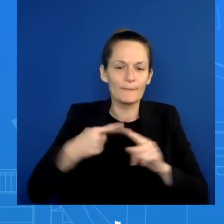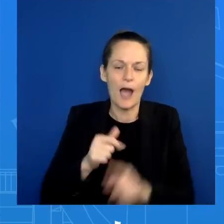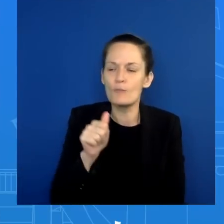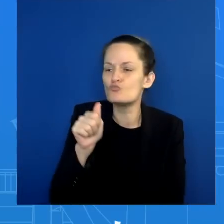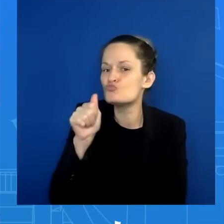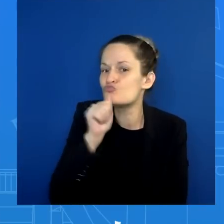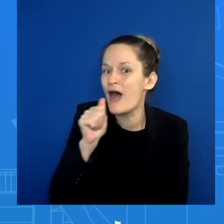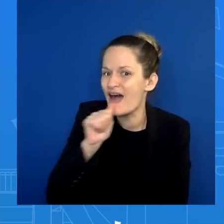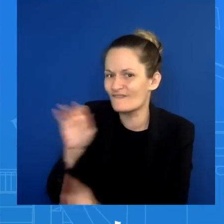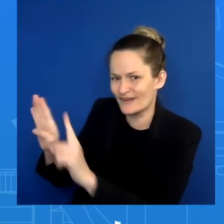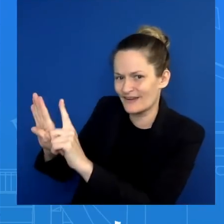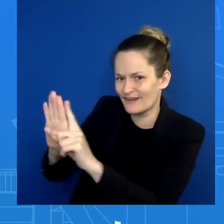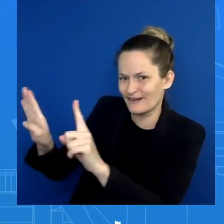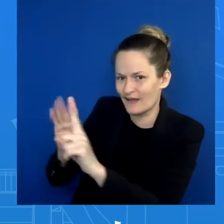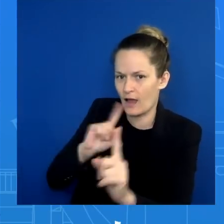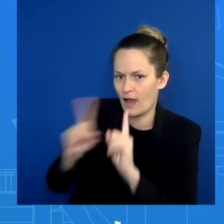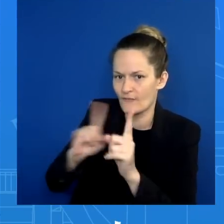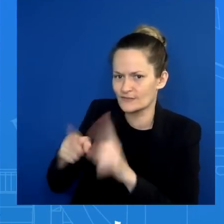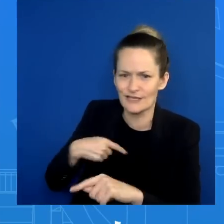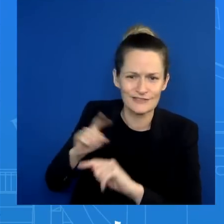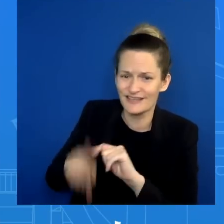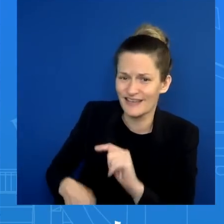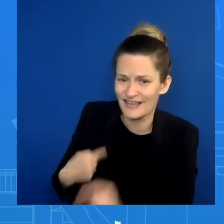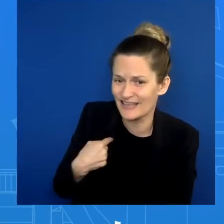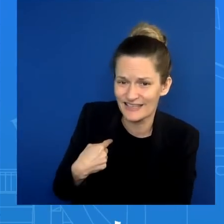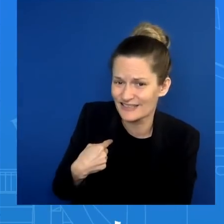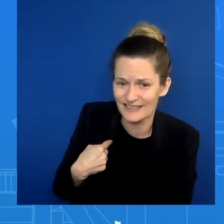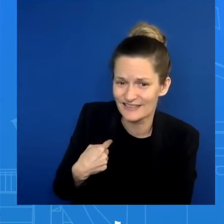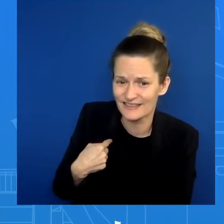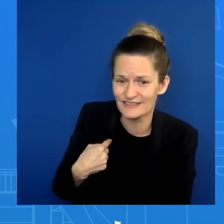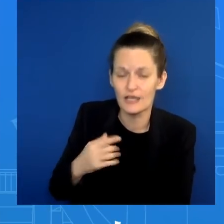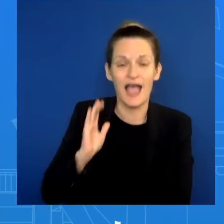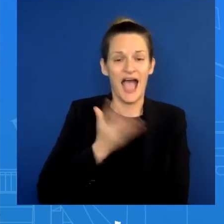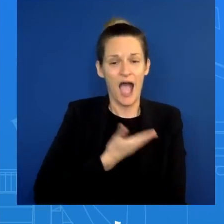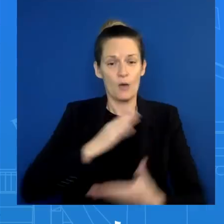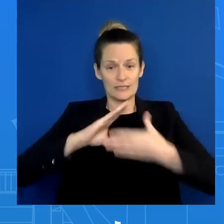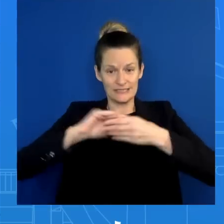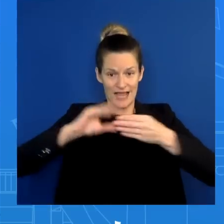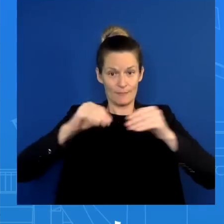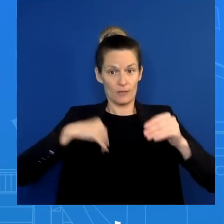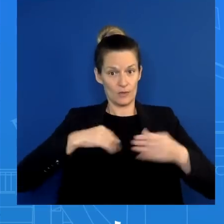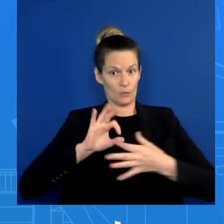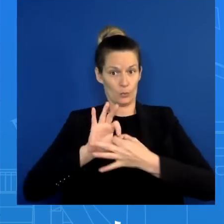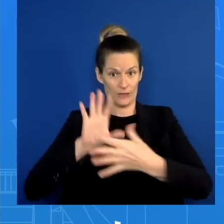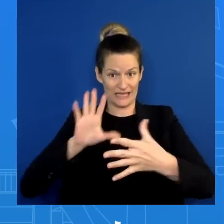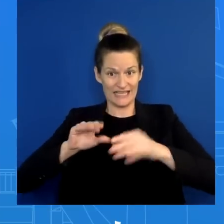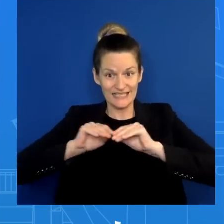that we put out shows how committed we are and how much we want to see that happen, folks.